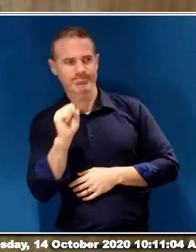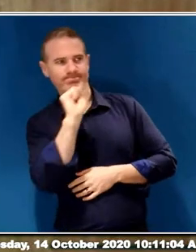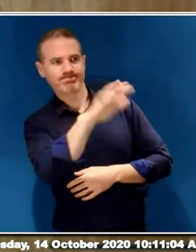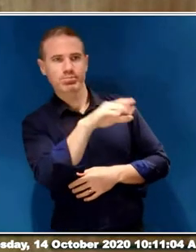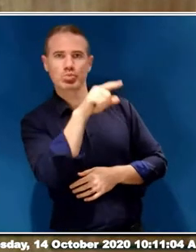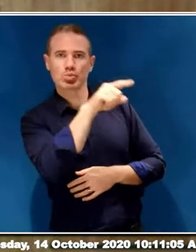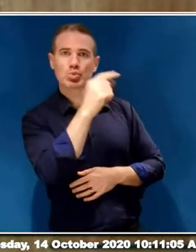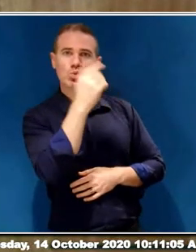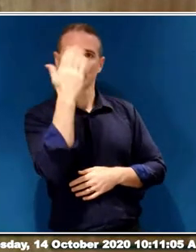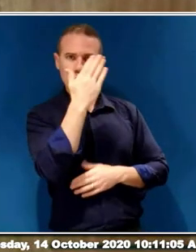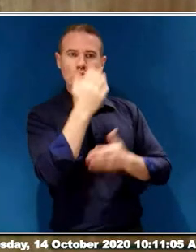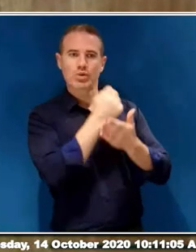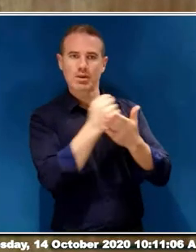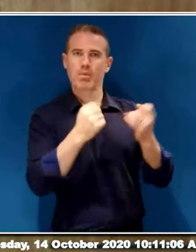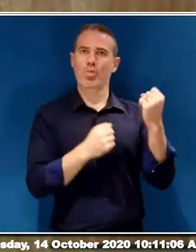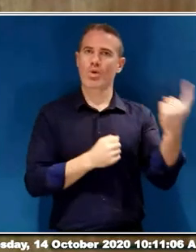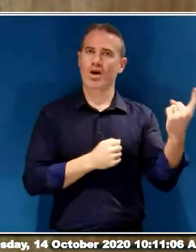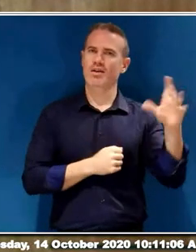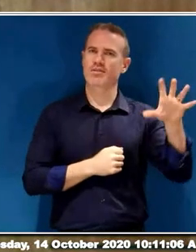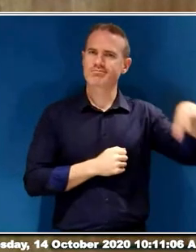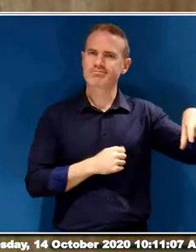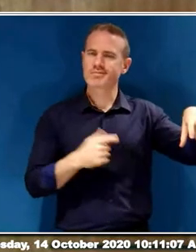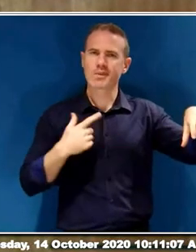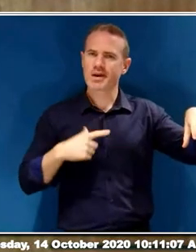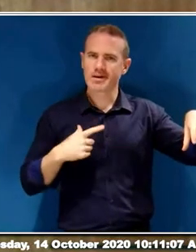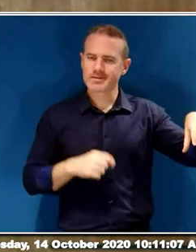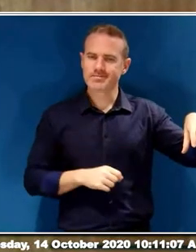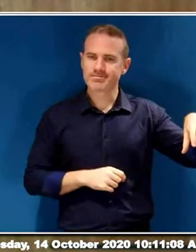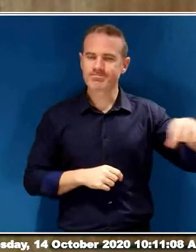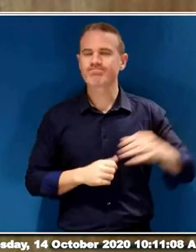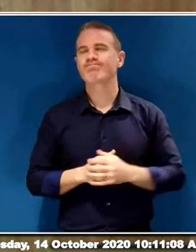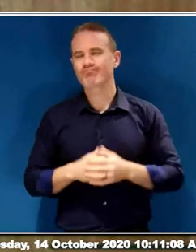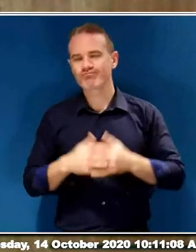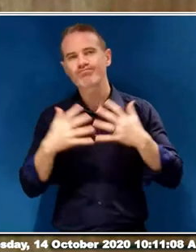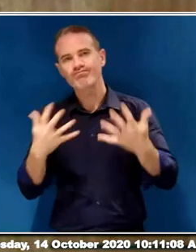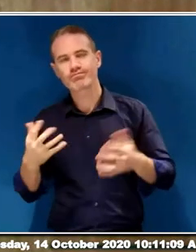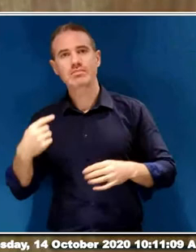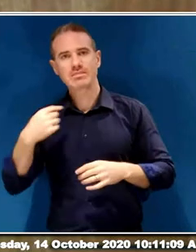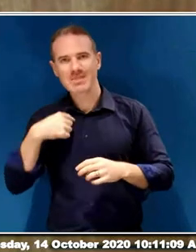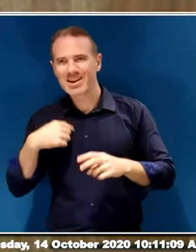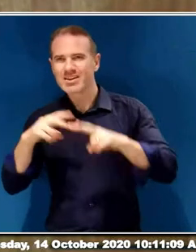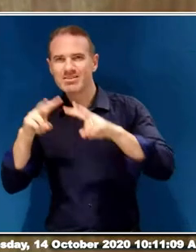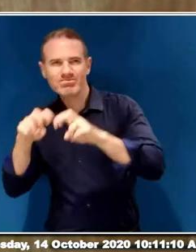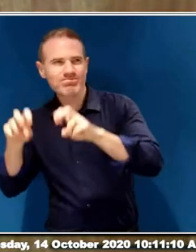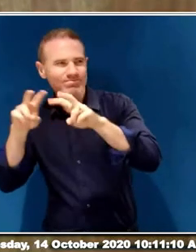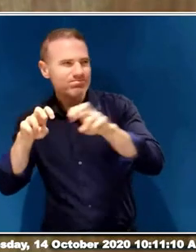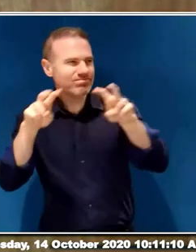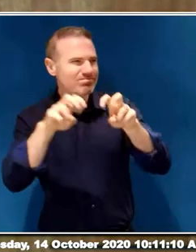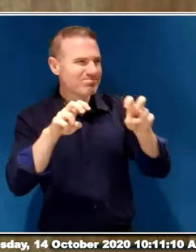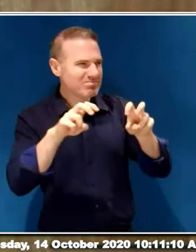Upon looking into a couple of schools in the local area, School 1 appeared to have the best system in place to provide Kobe